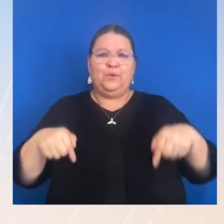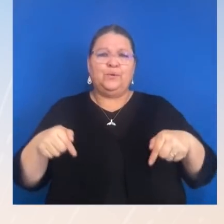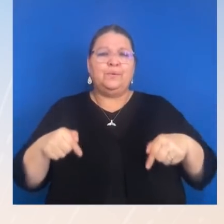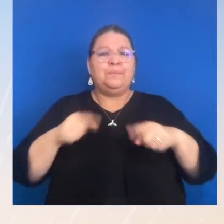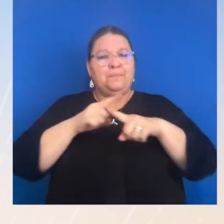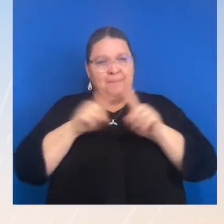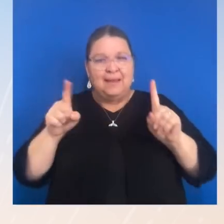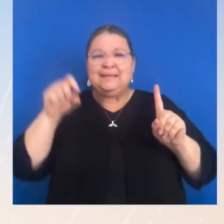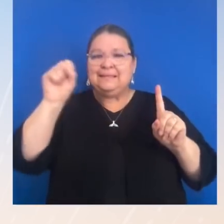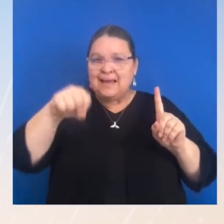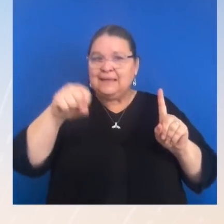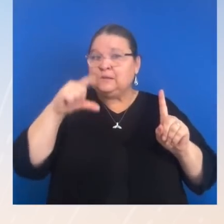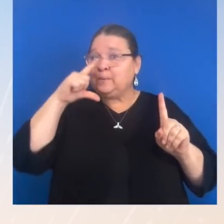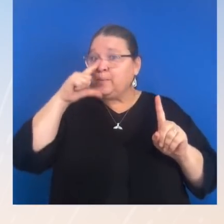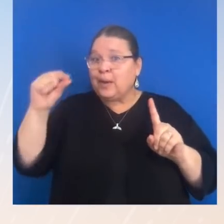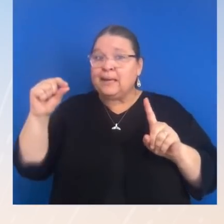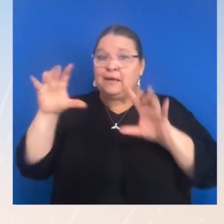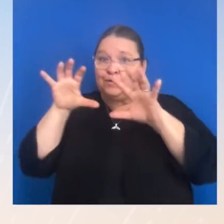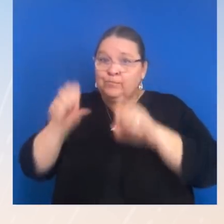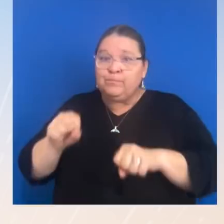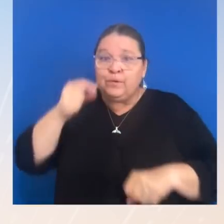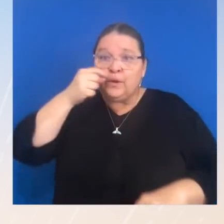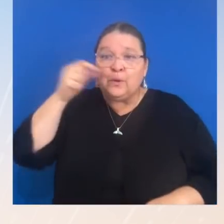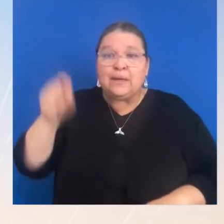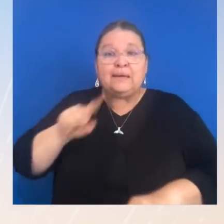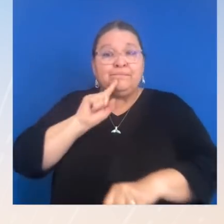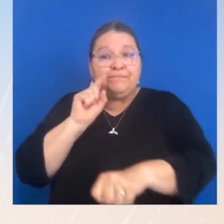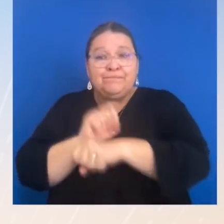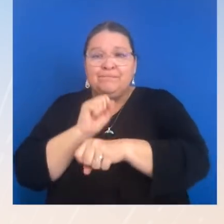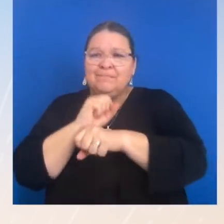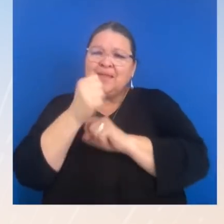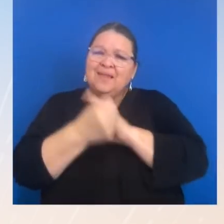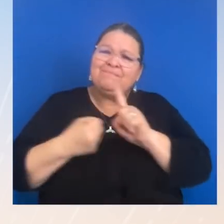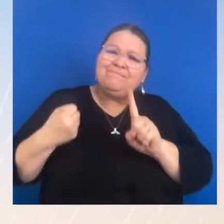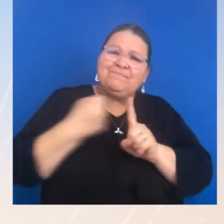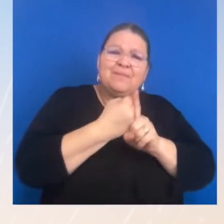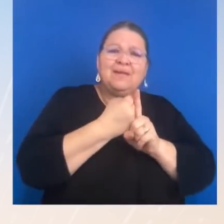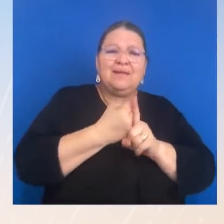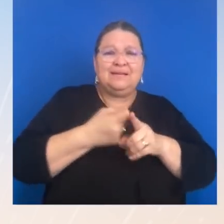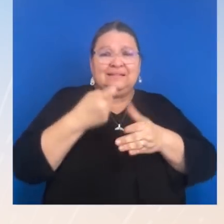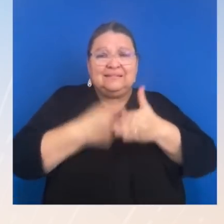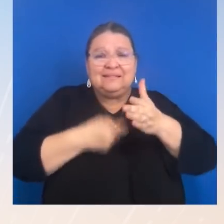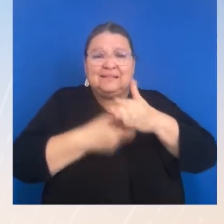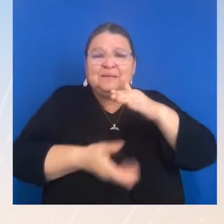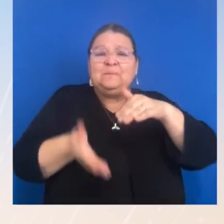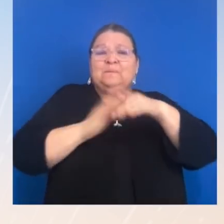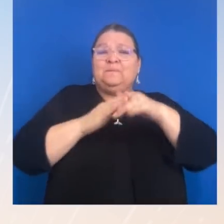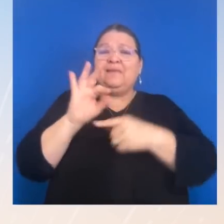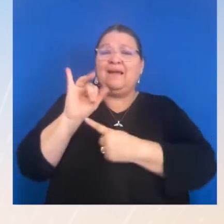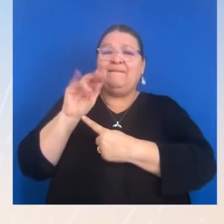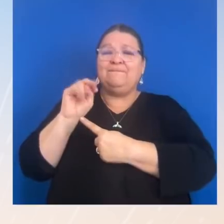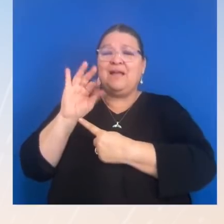has impacted global inflation, inflation in the United States because of the impact it's had on energy prices.